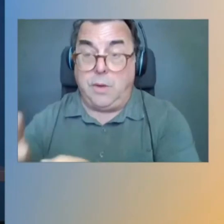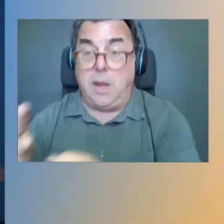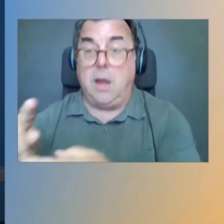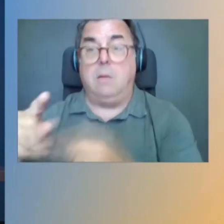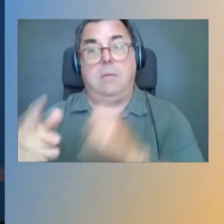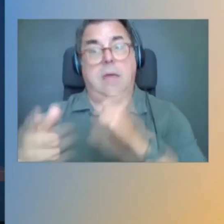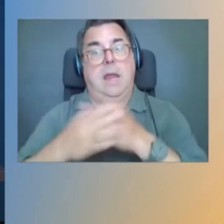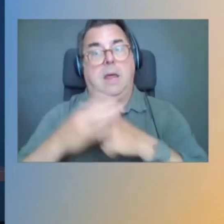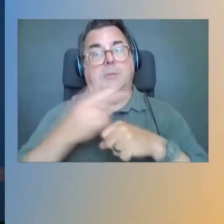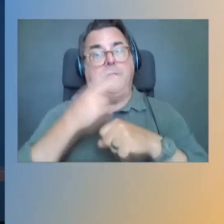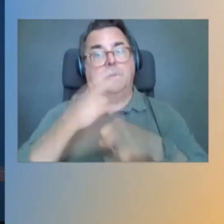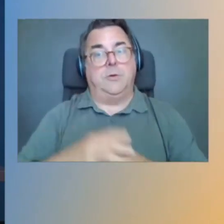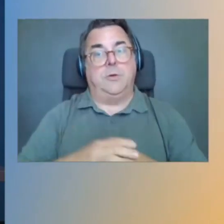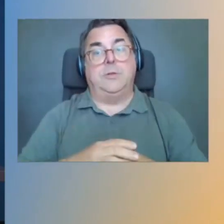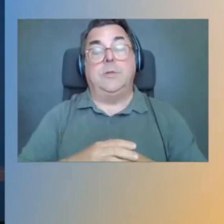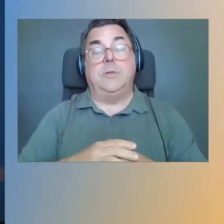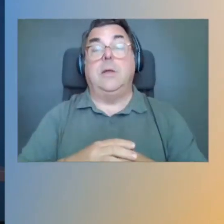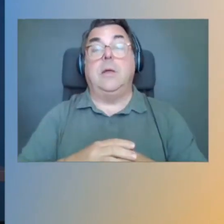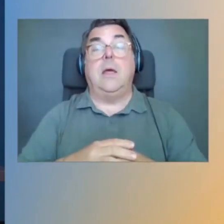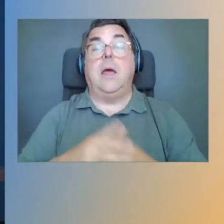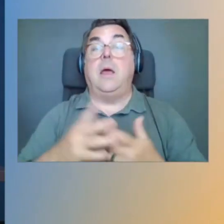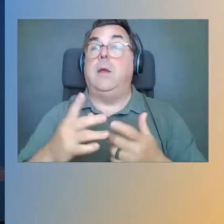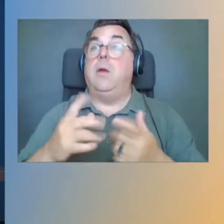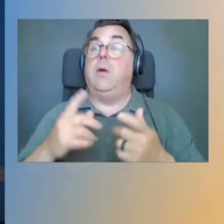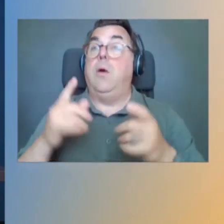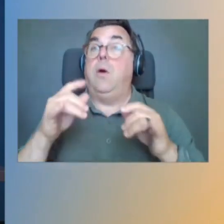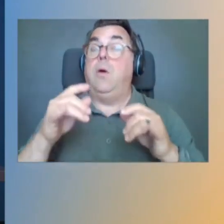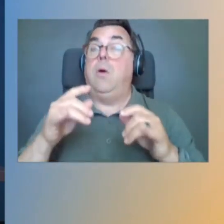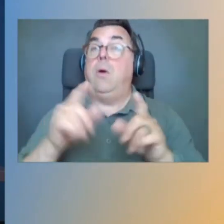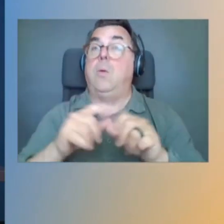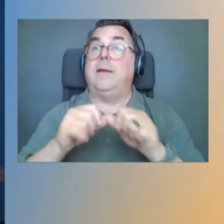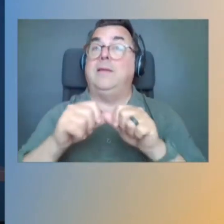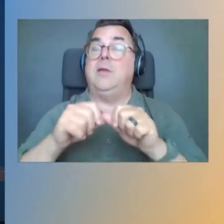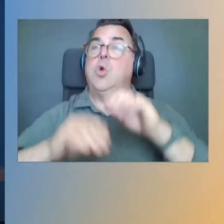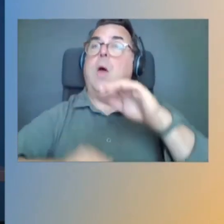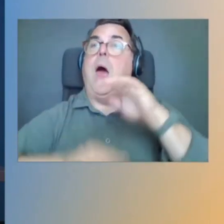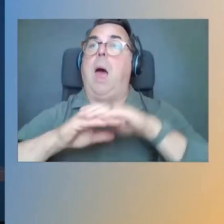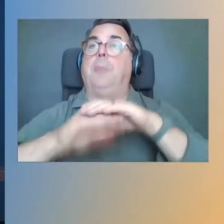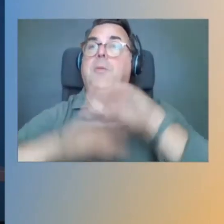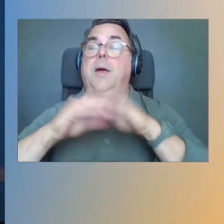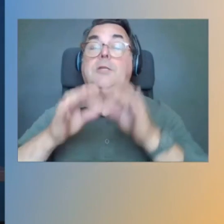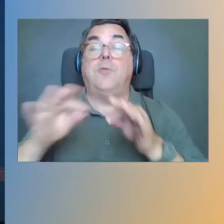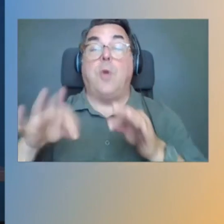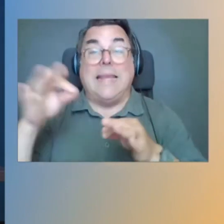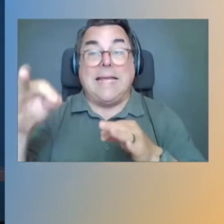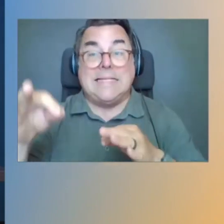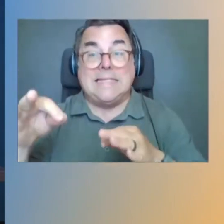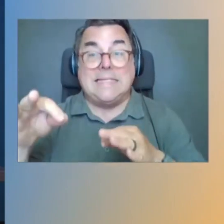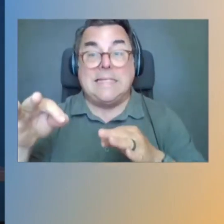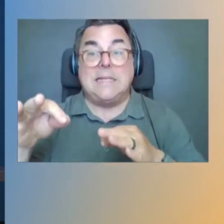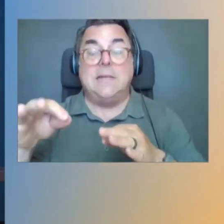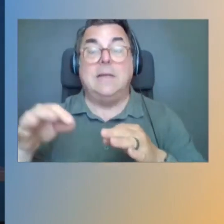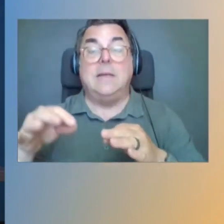and then we'll continue journey on optimizing for latency and driving more consistent performance.